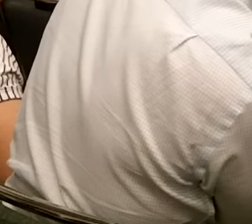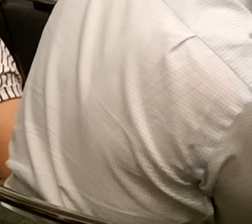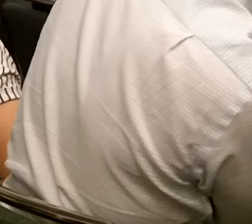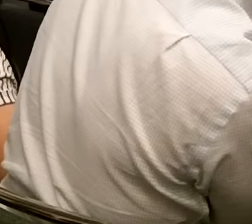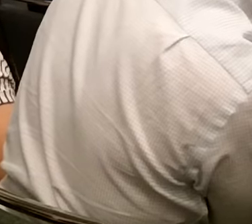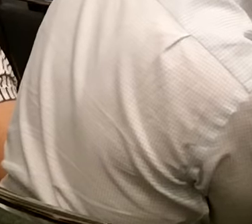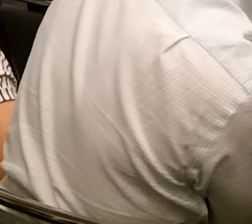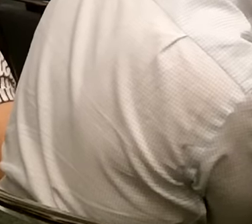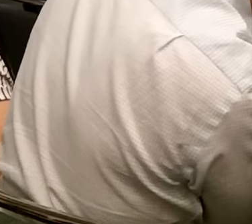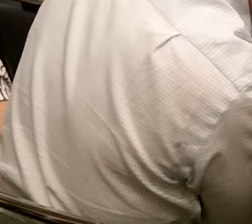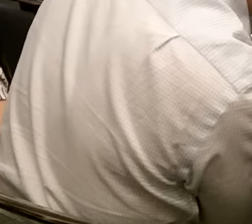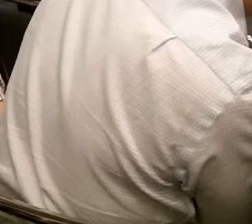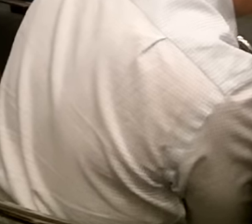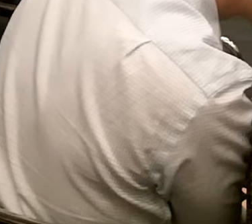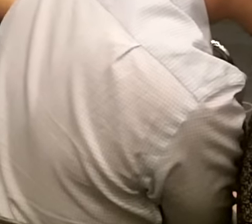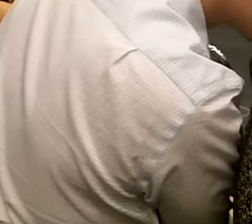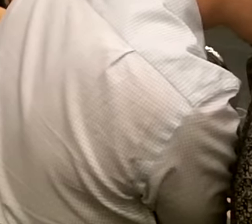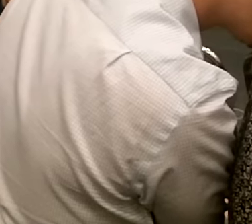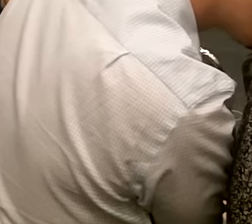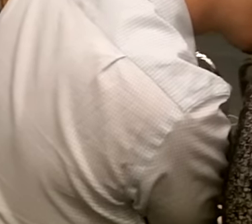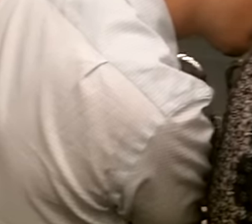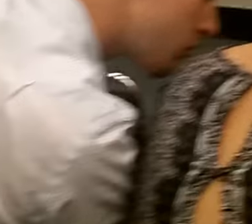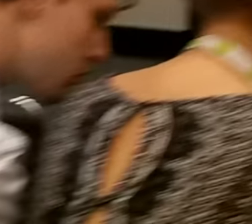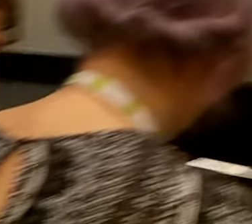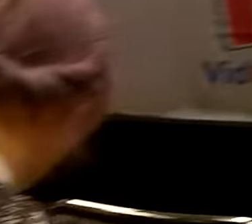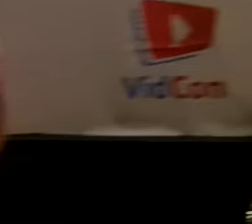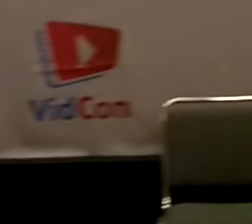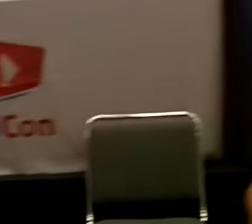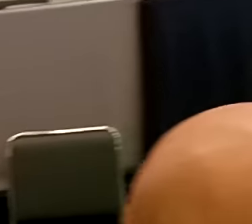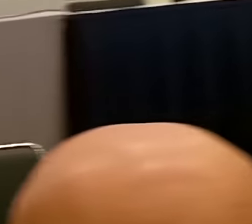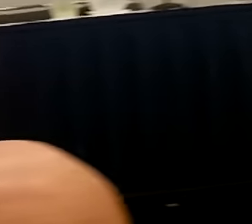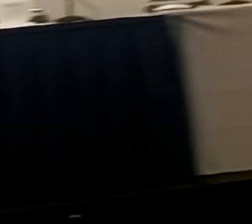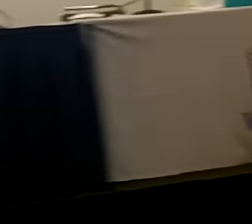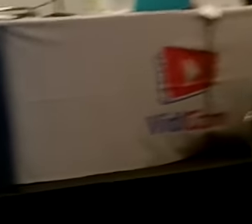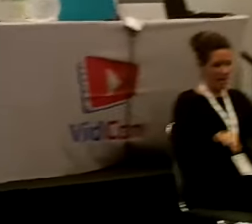because it just came up as one chunk of all my text, and I got so confused.